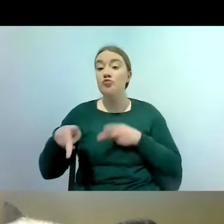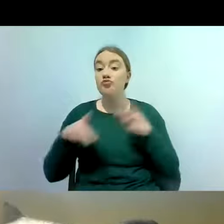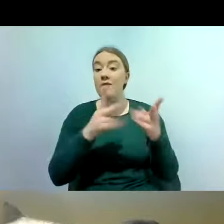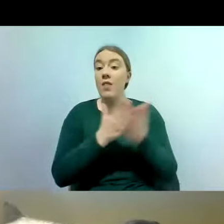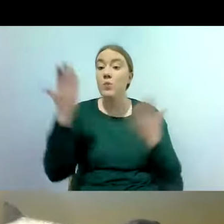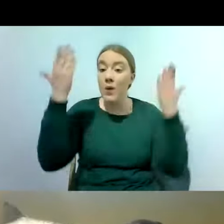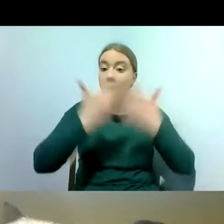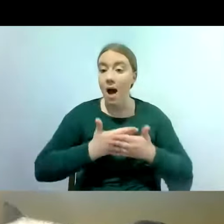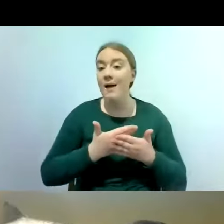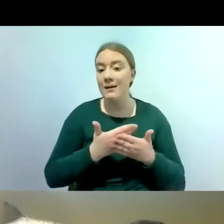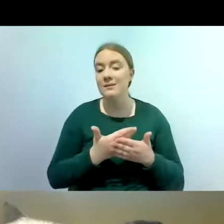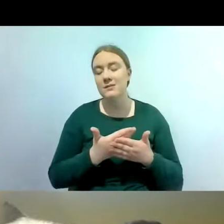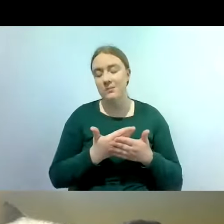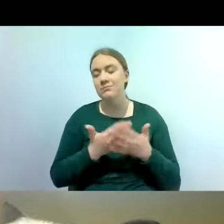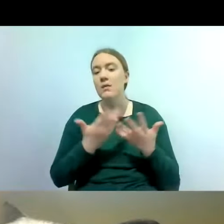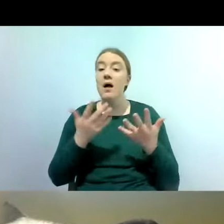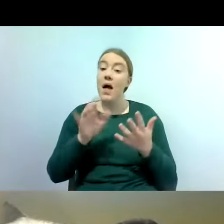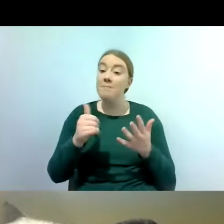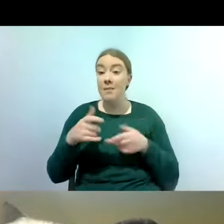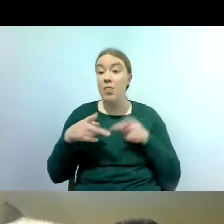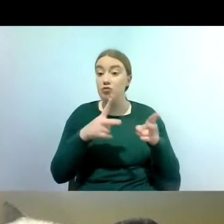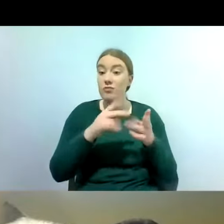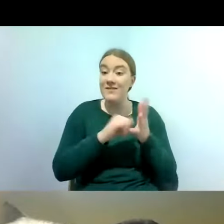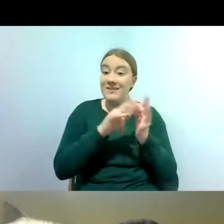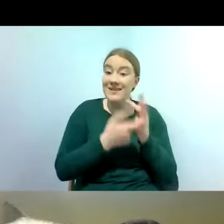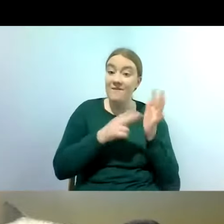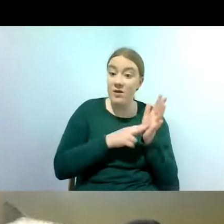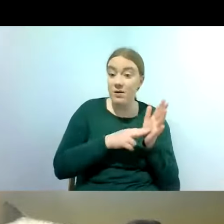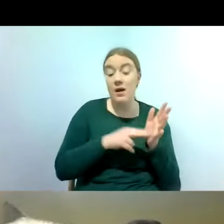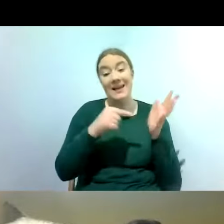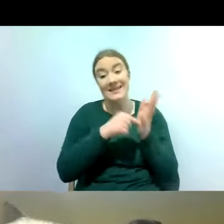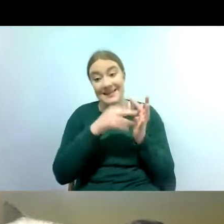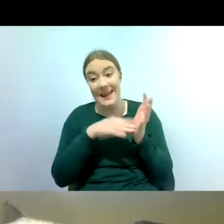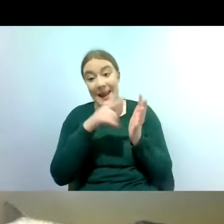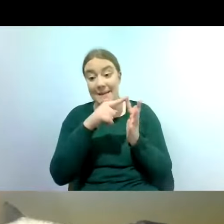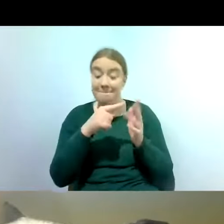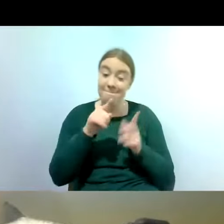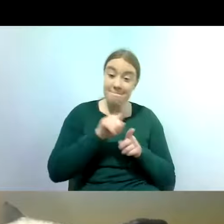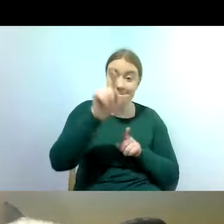particularly in the river severn and the river teme you might start to hear noises